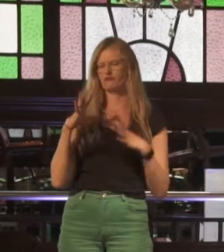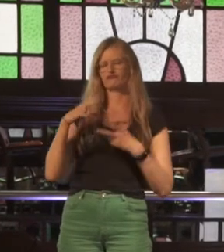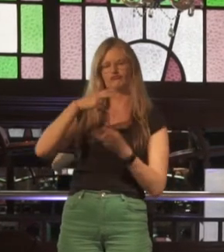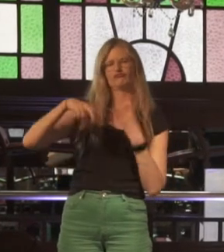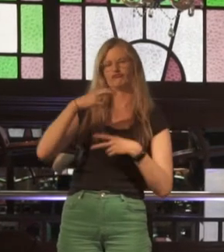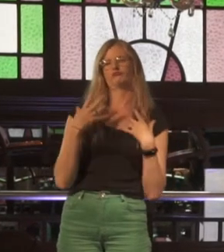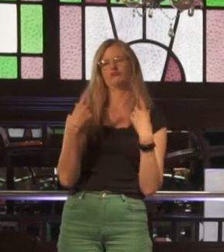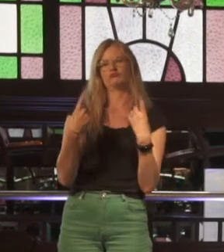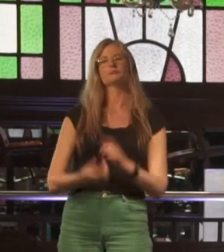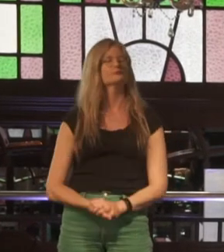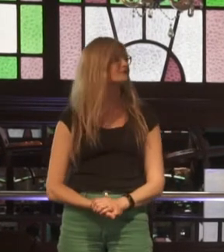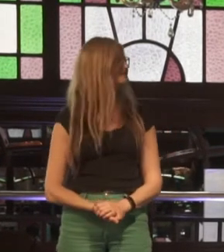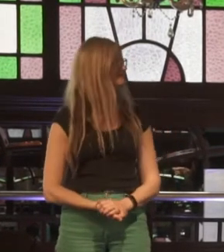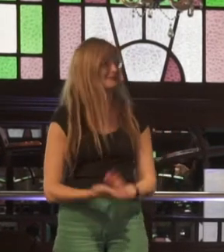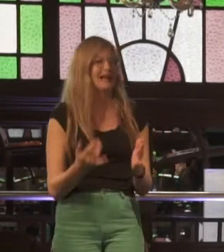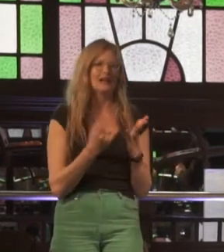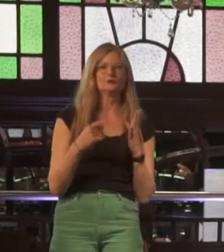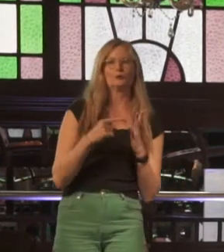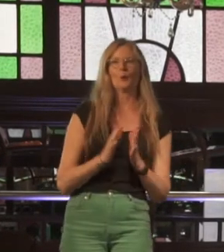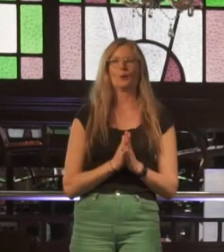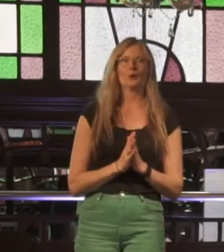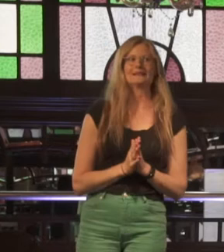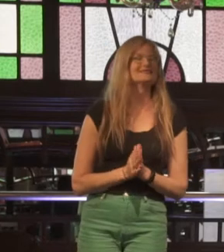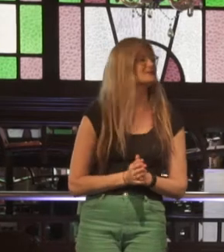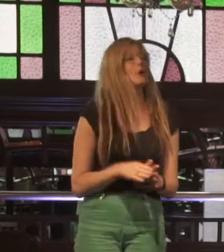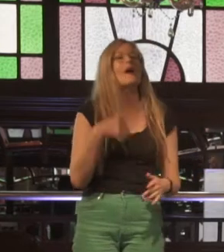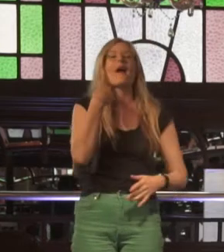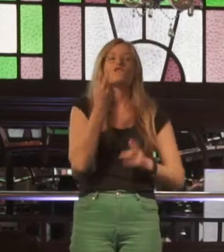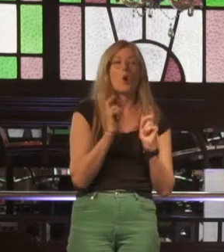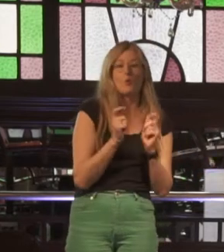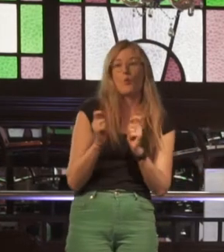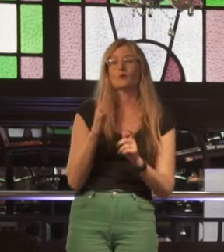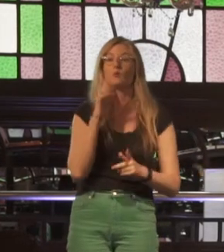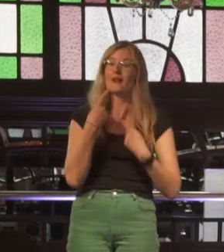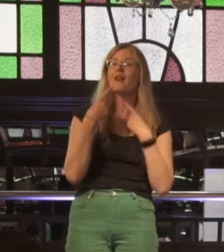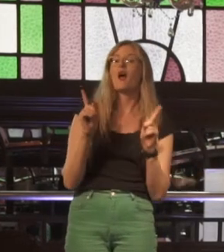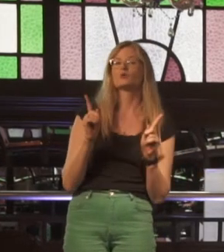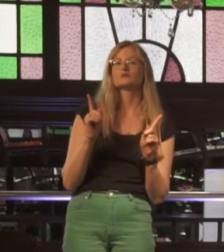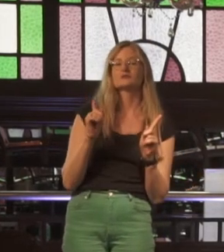Yeah. So. And also, each award, as they're announced, and as we're doing them, is also relaxed.